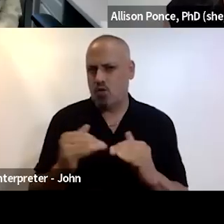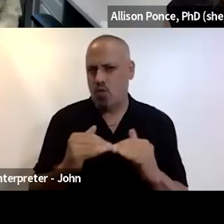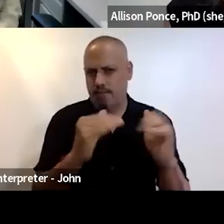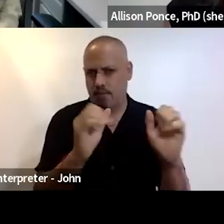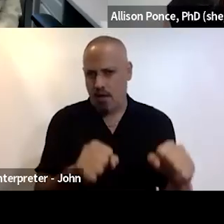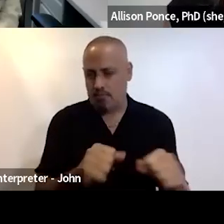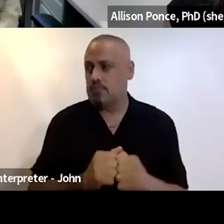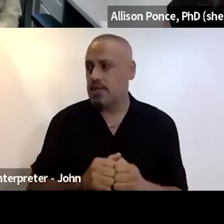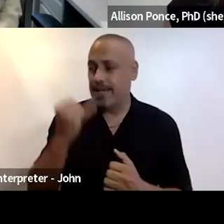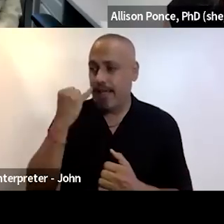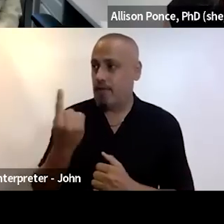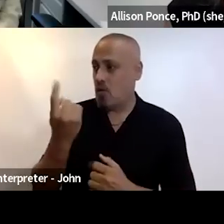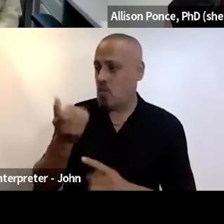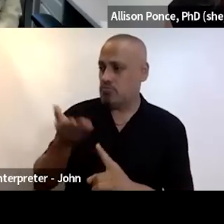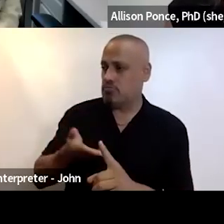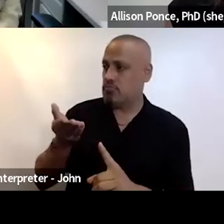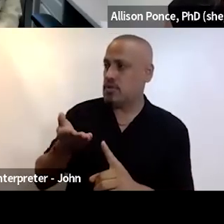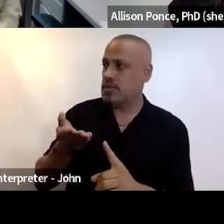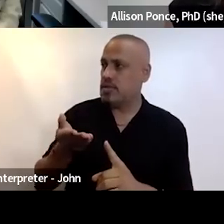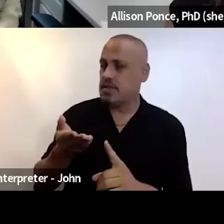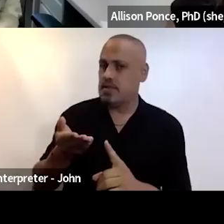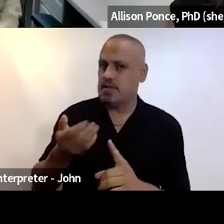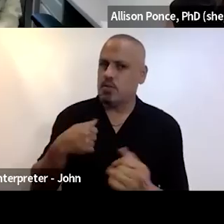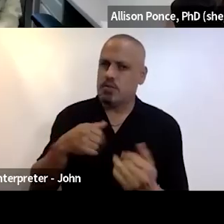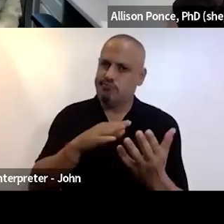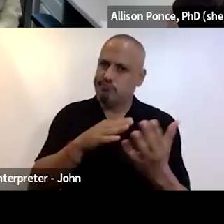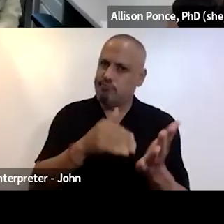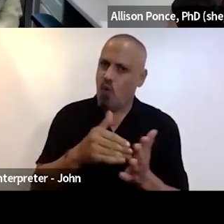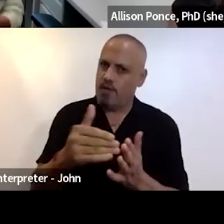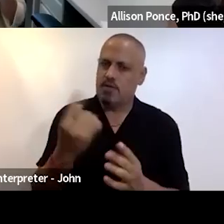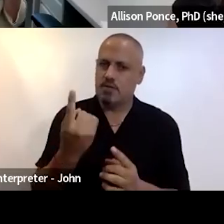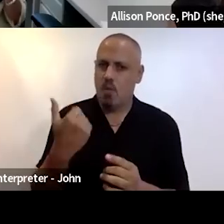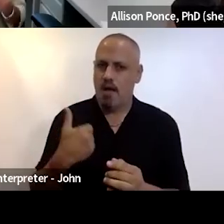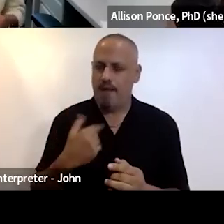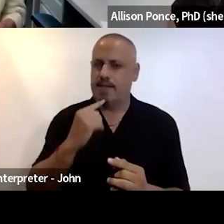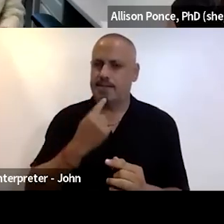If somebody is... And we encounter a lot of this. If somebody is having serious mental illness,